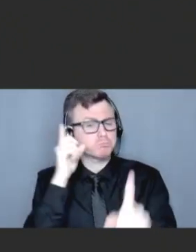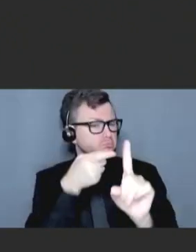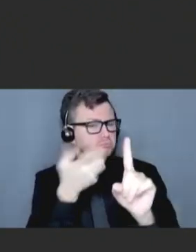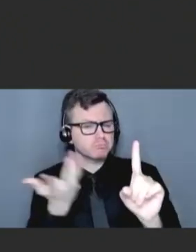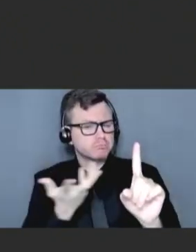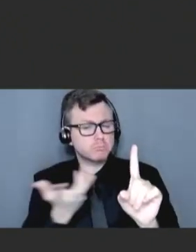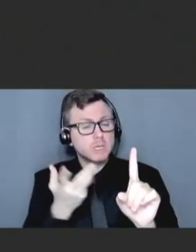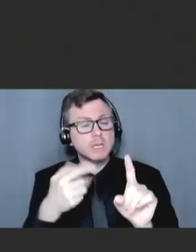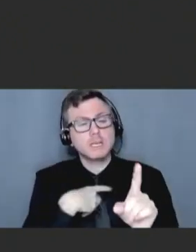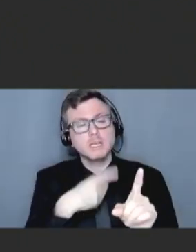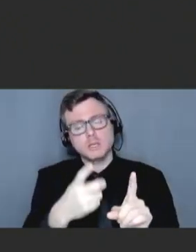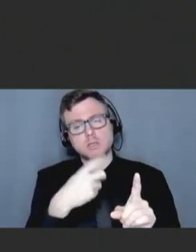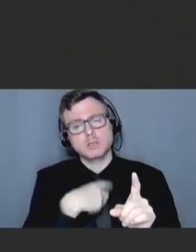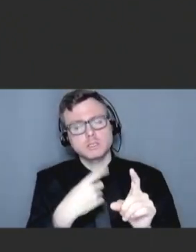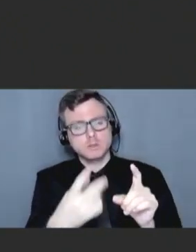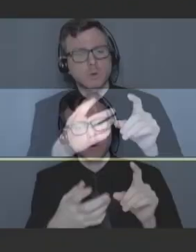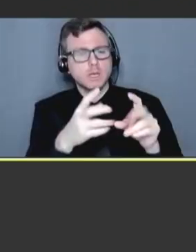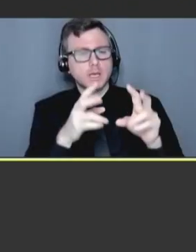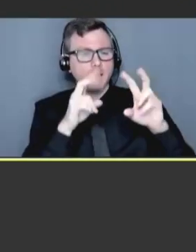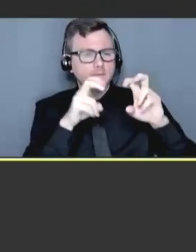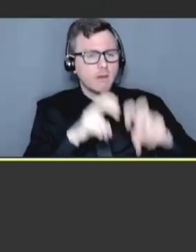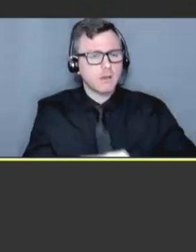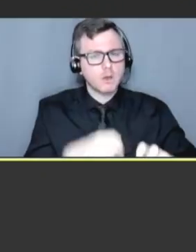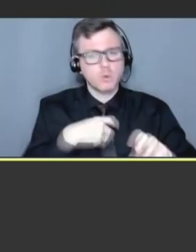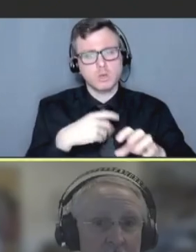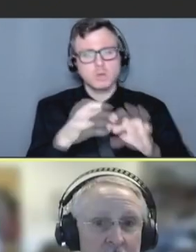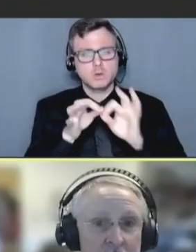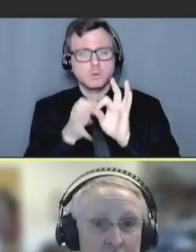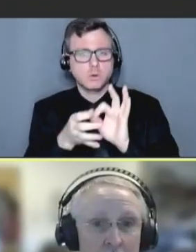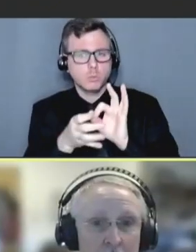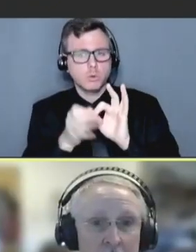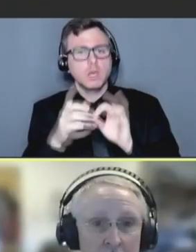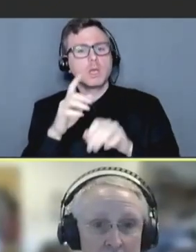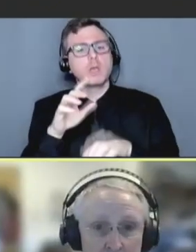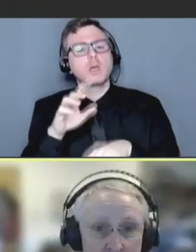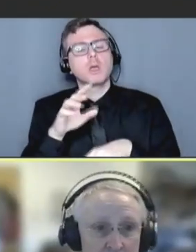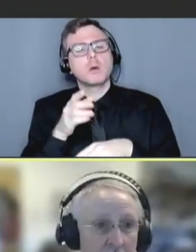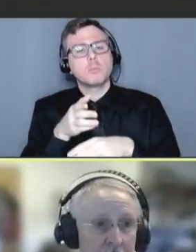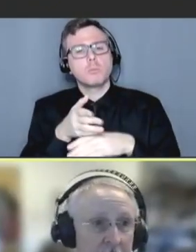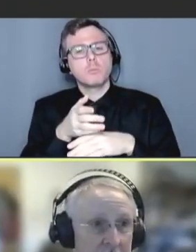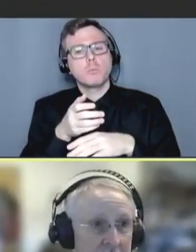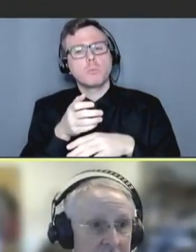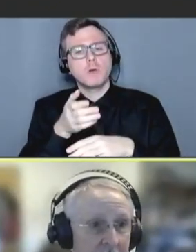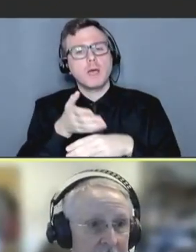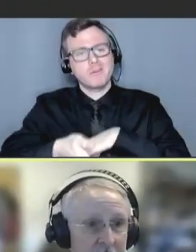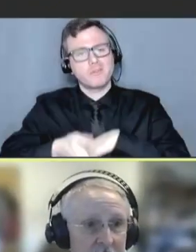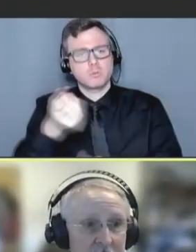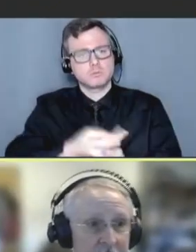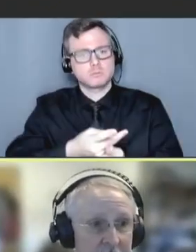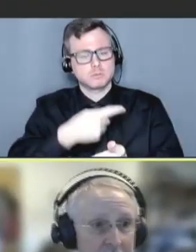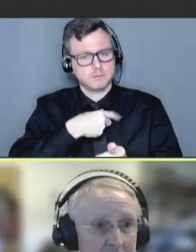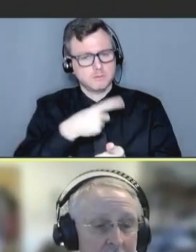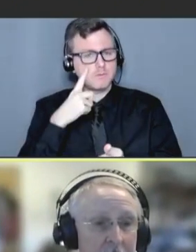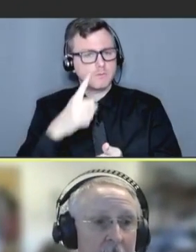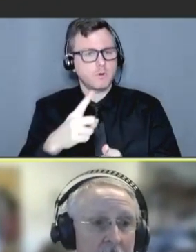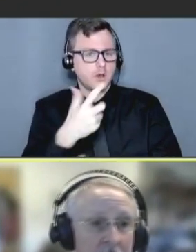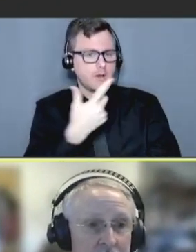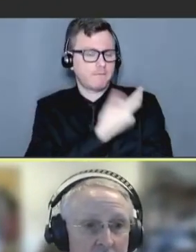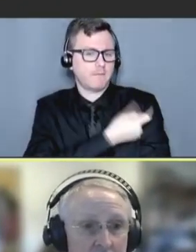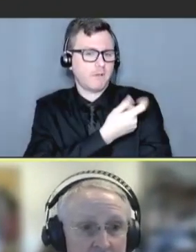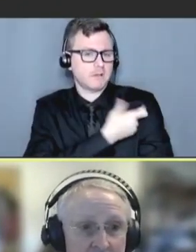evaluating, and interpret post-authorization and approval COVID-19 safety data to serve